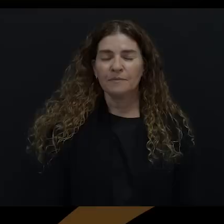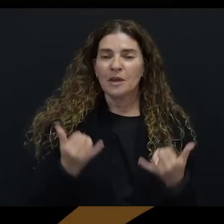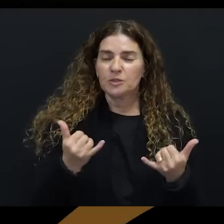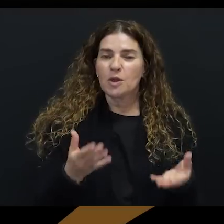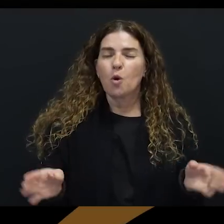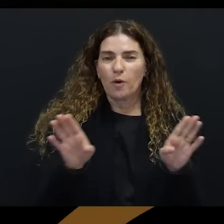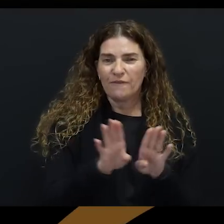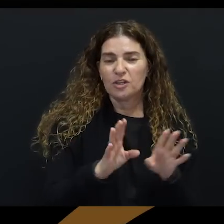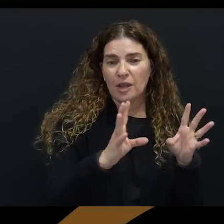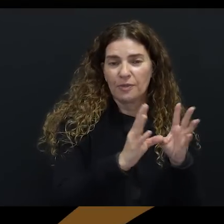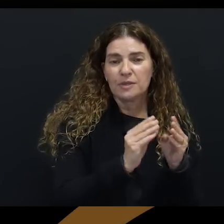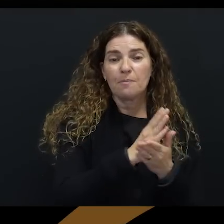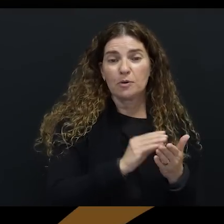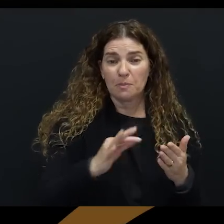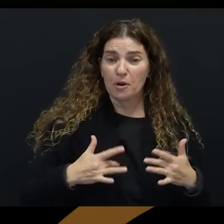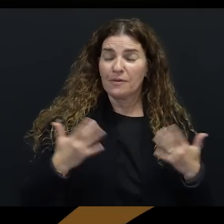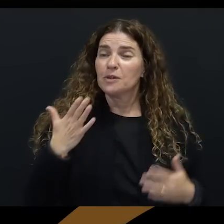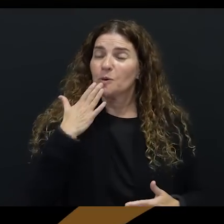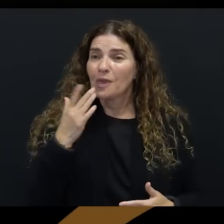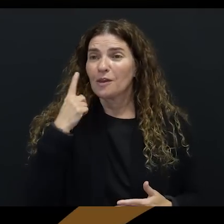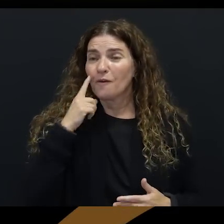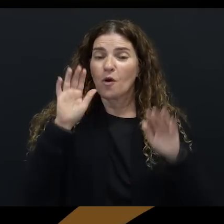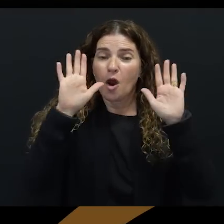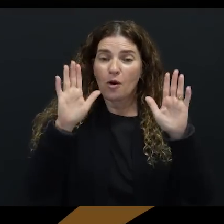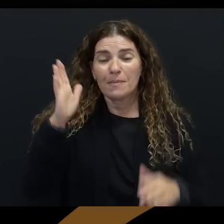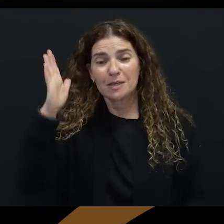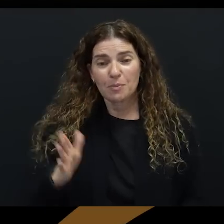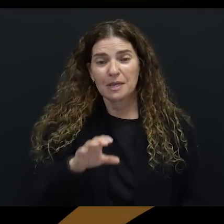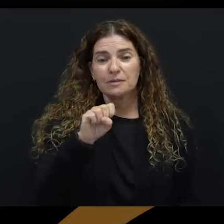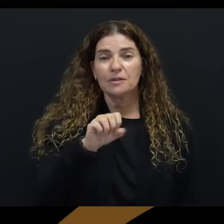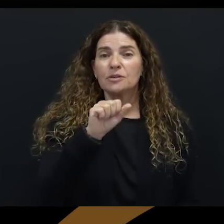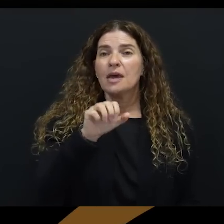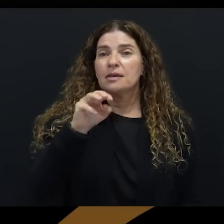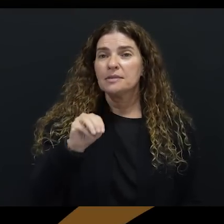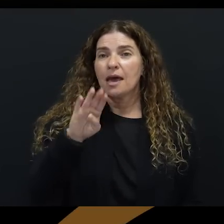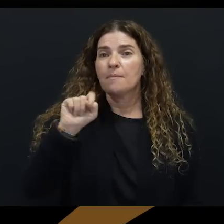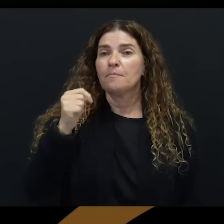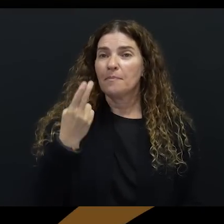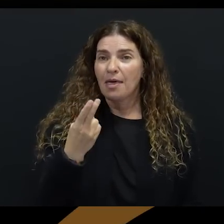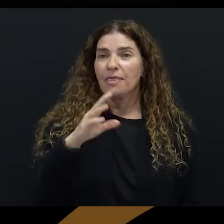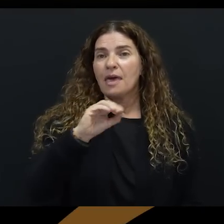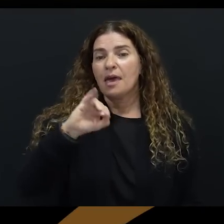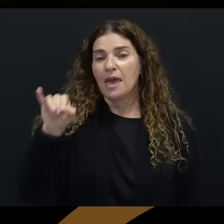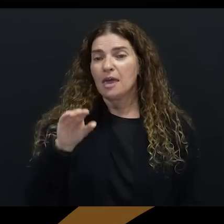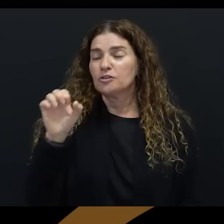This concludes the symposium portion of the event. Thank you to our amazing presenters, Sam Latif, Beth Foor, and Joe Strechay